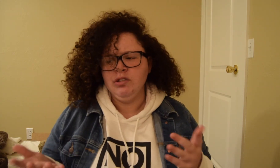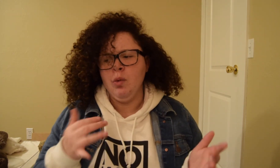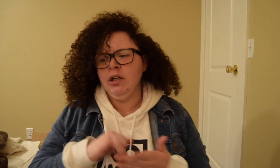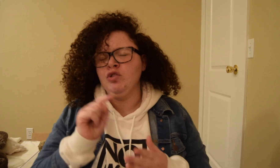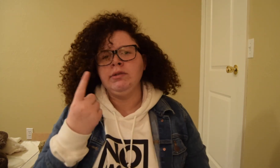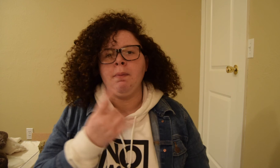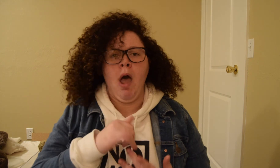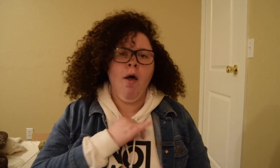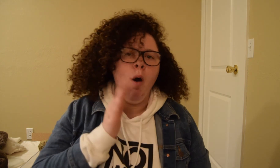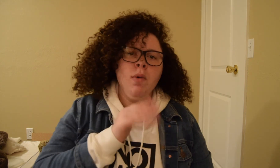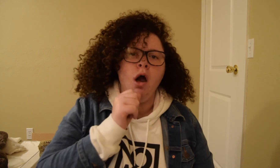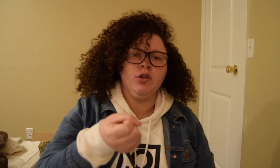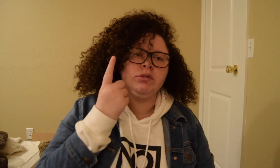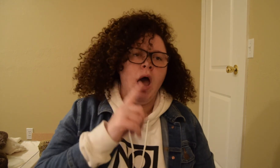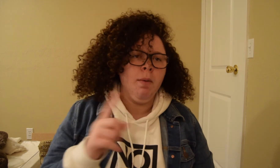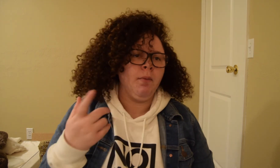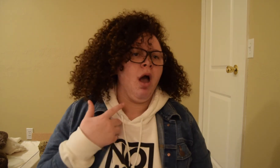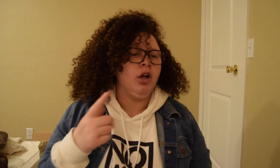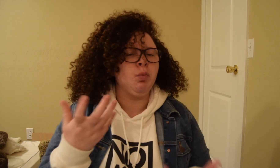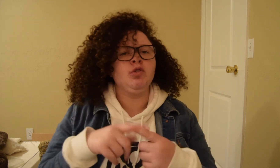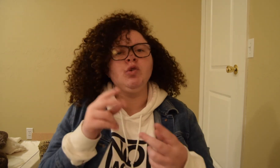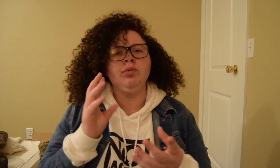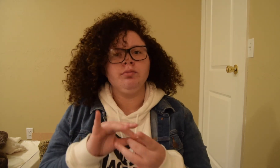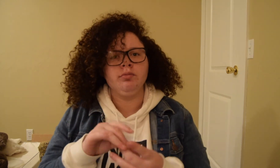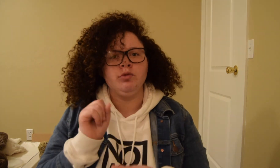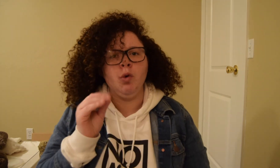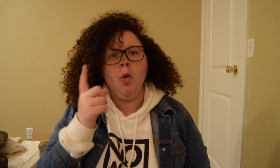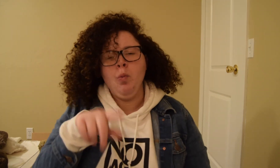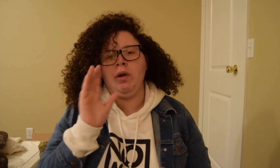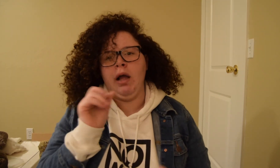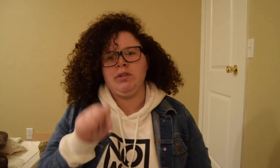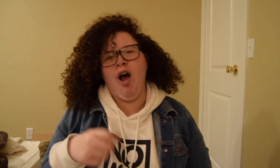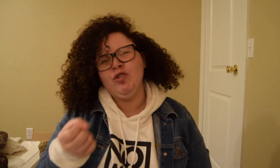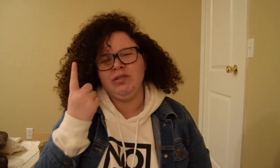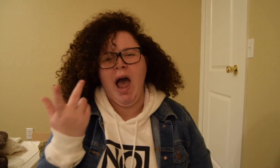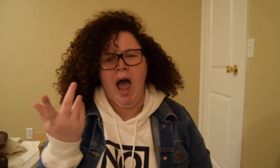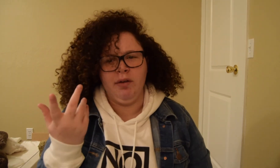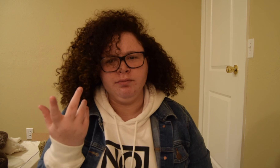So it's something that I will never understand. I hope those things I said will help you understand